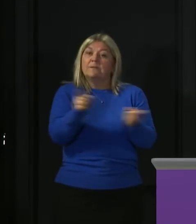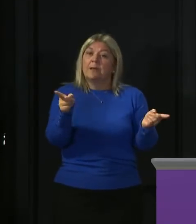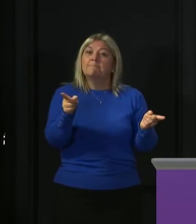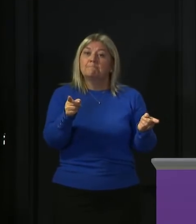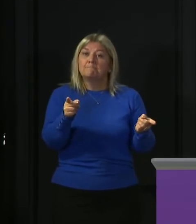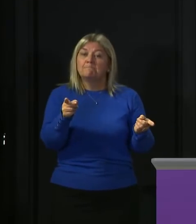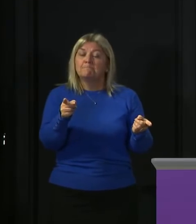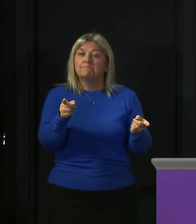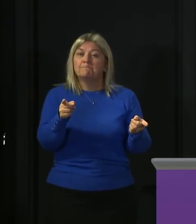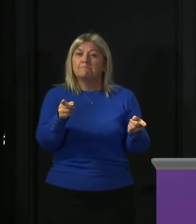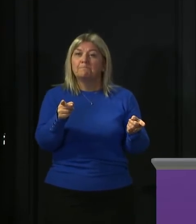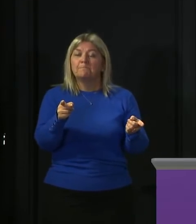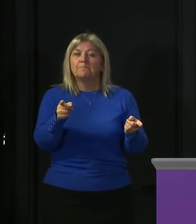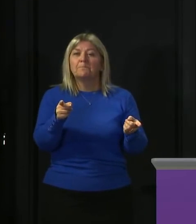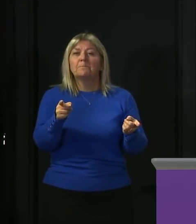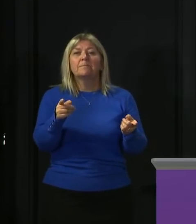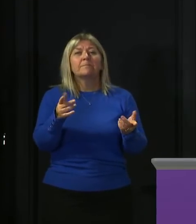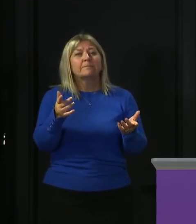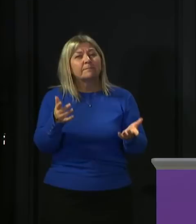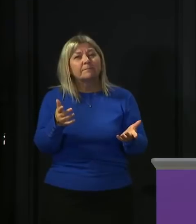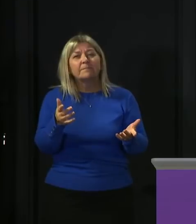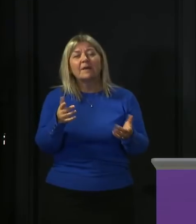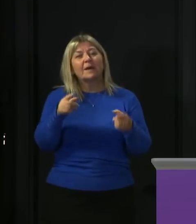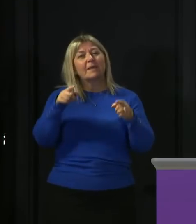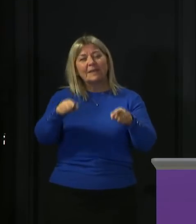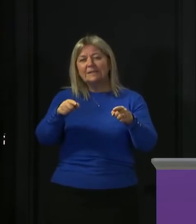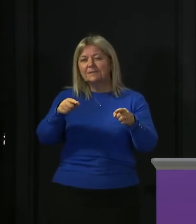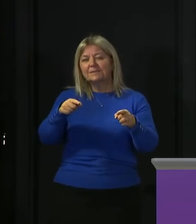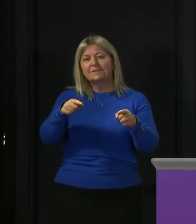I made earlier on. None of what we are asking people to do right now is being done lightly.